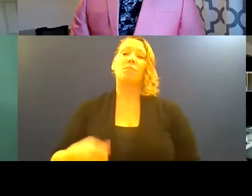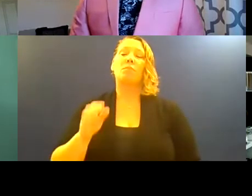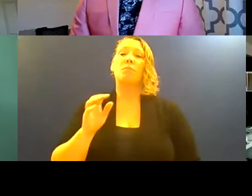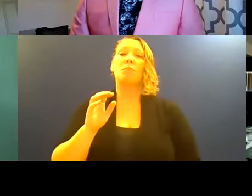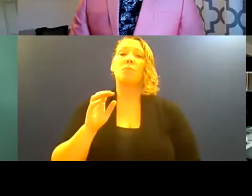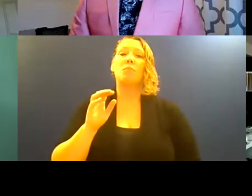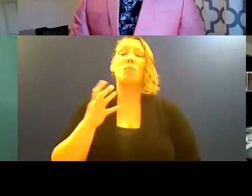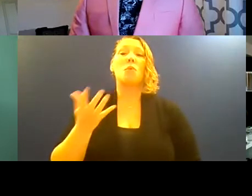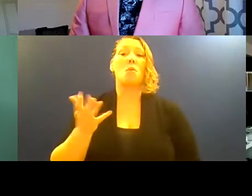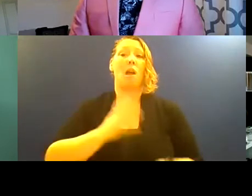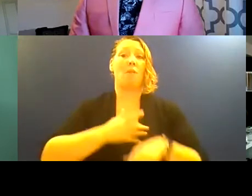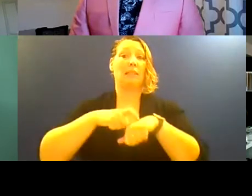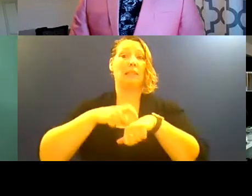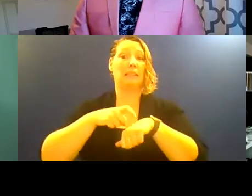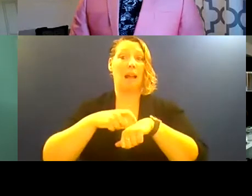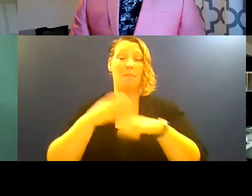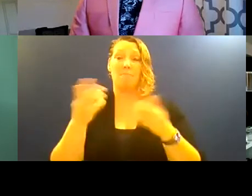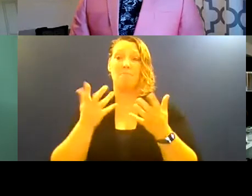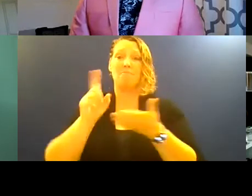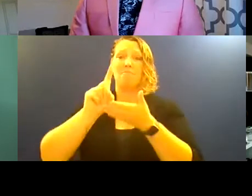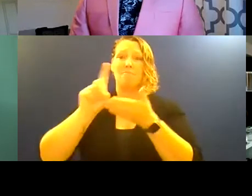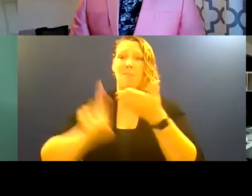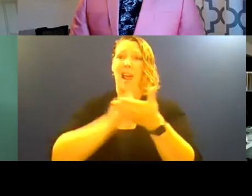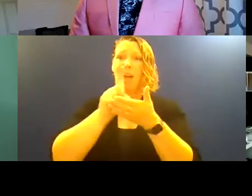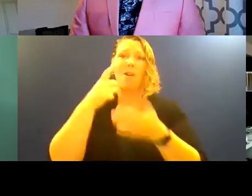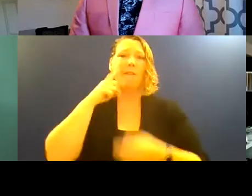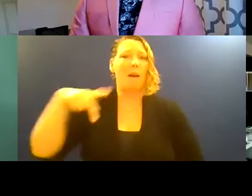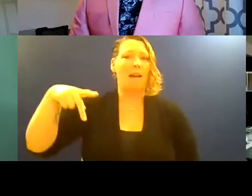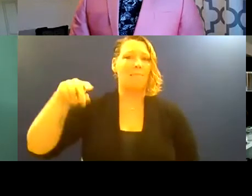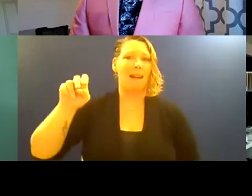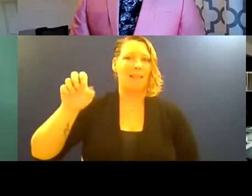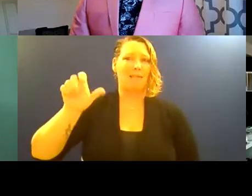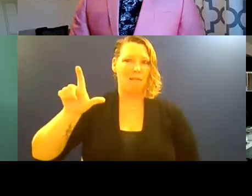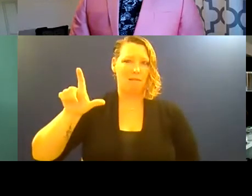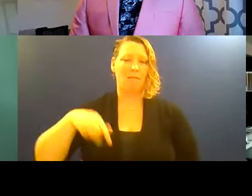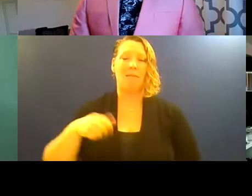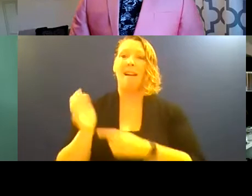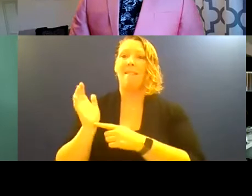And so our time together will be an hour for the panel.